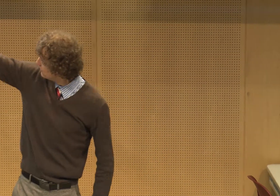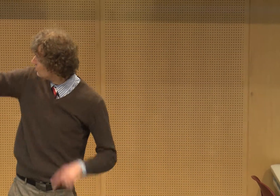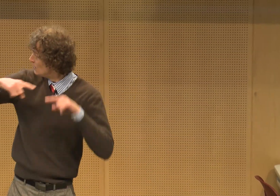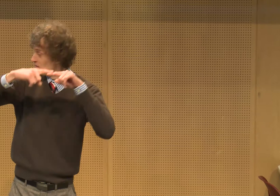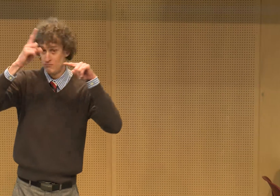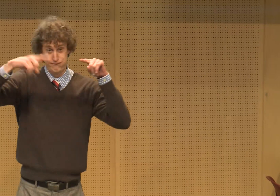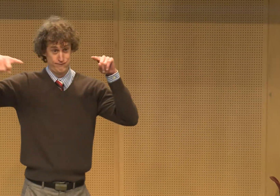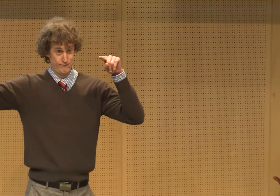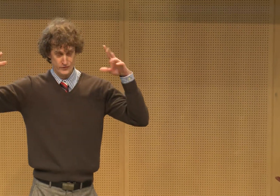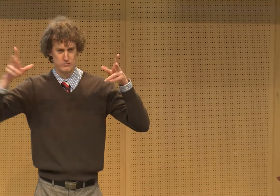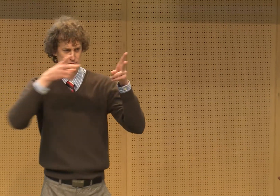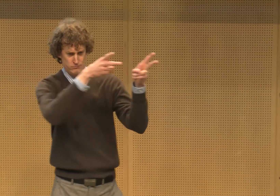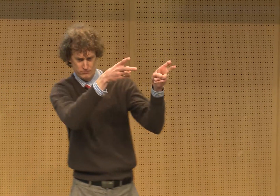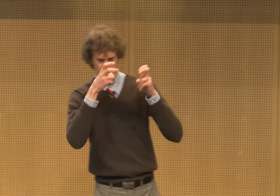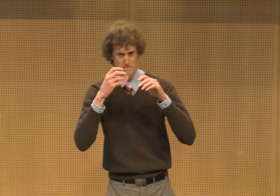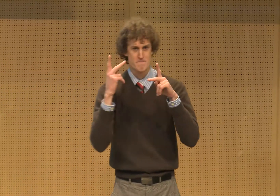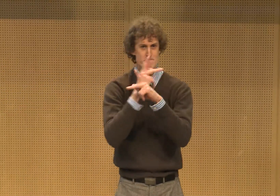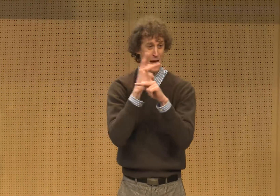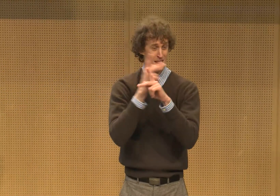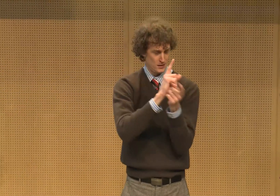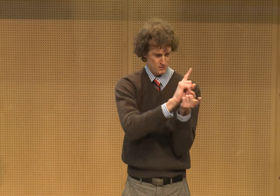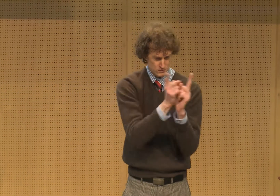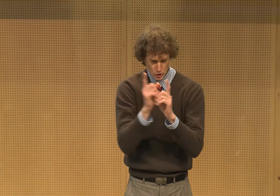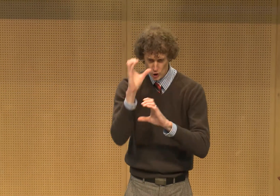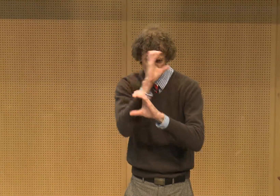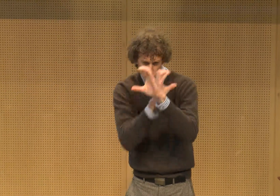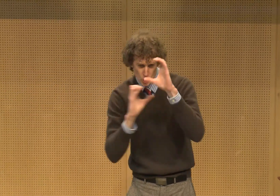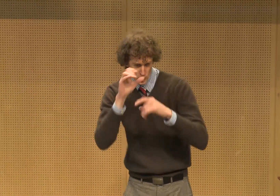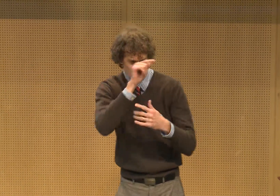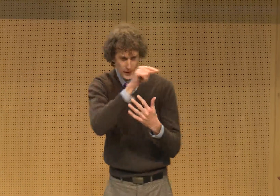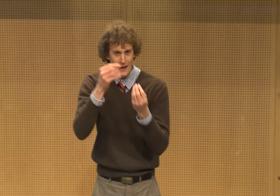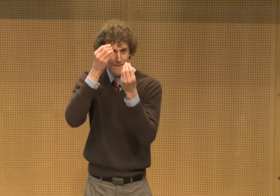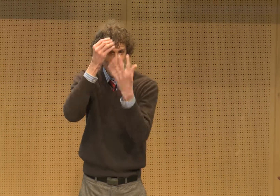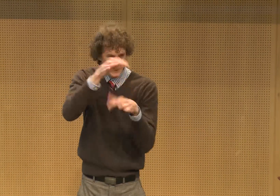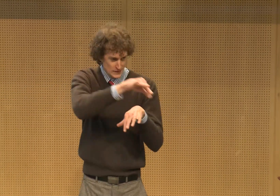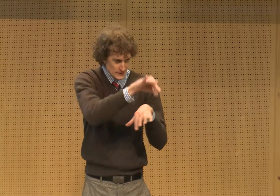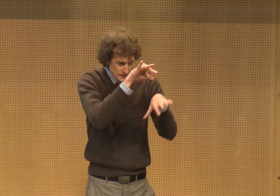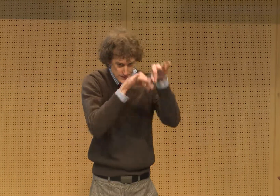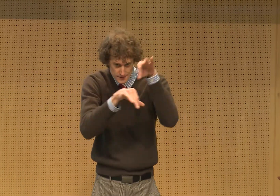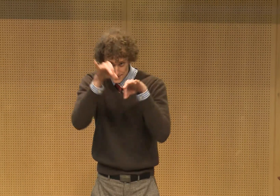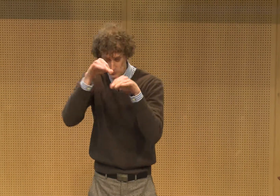Sound waves, ok. That's a picture of what sound waves would look like,